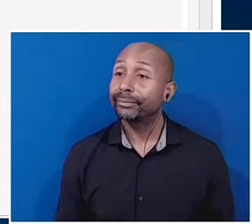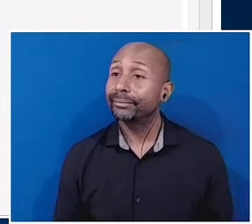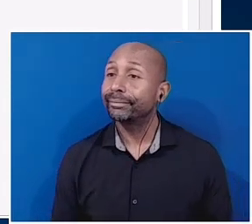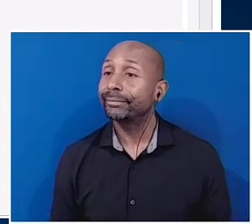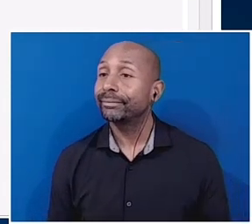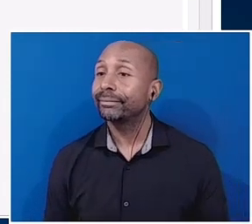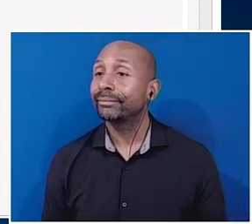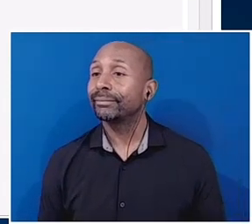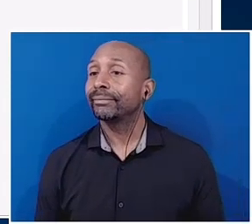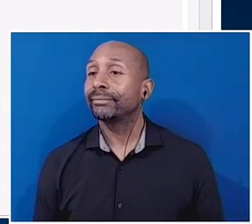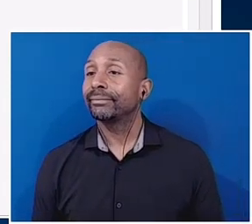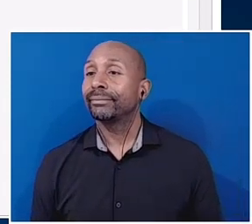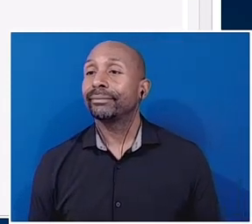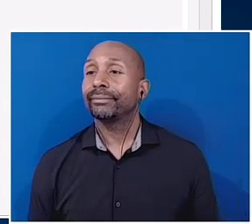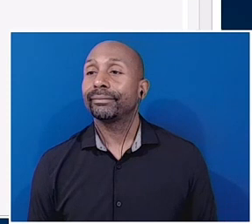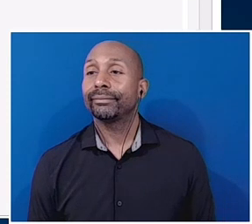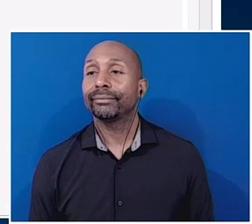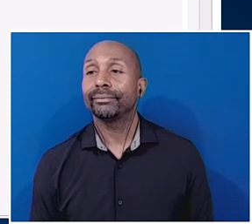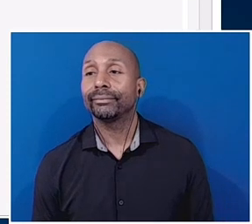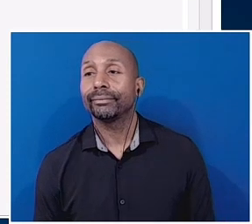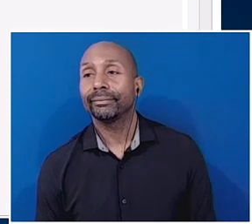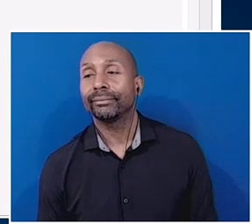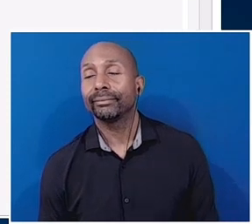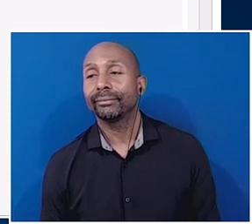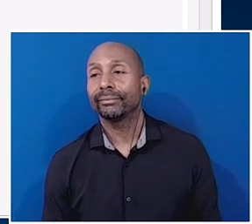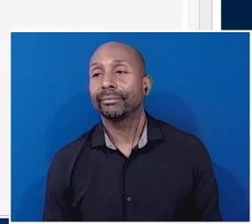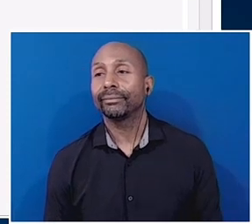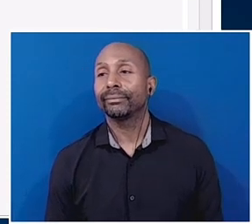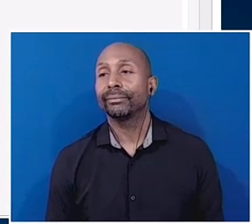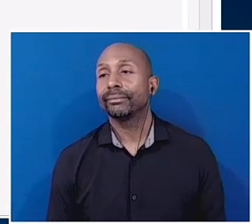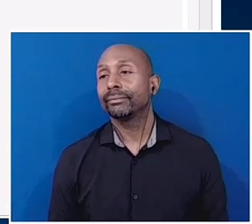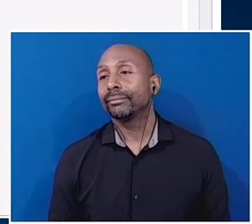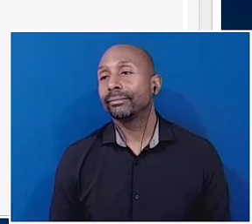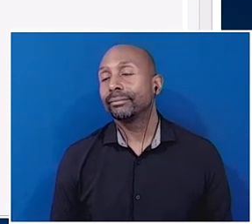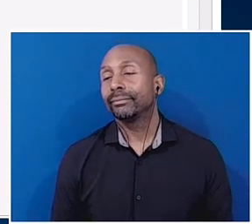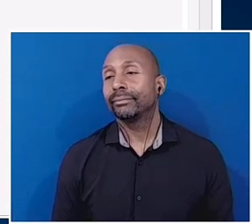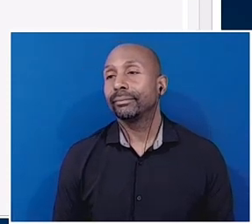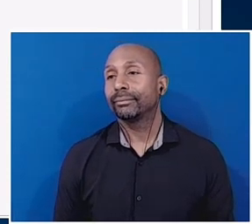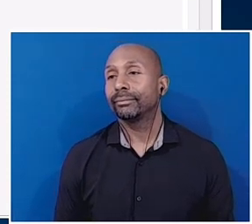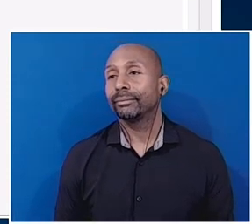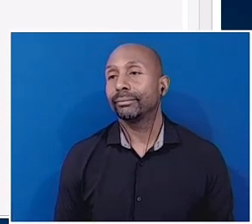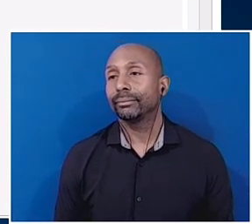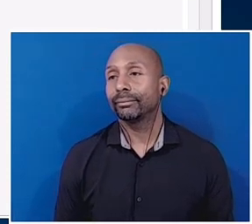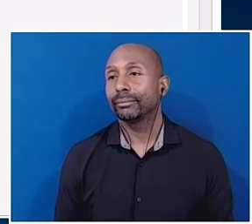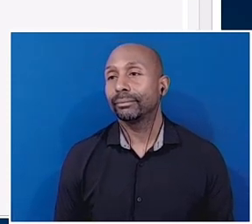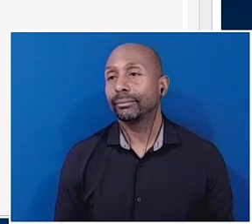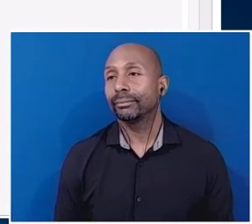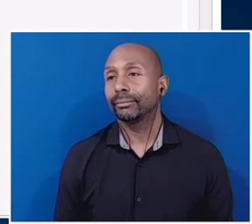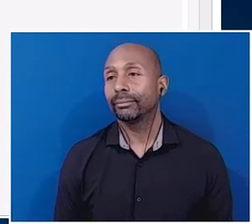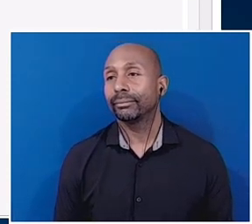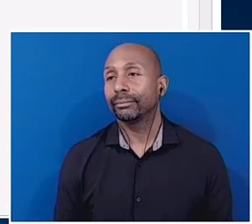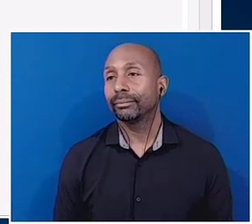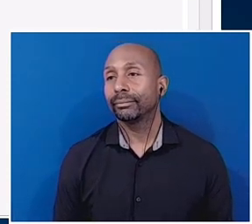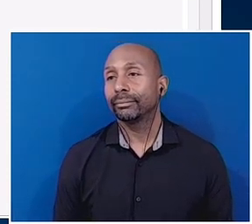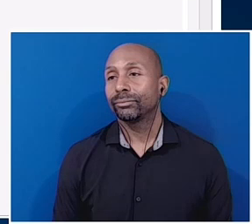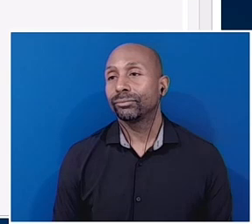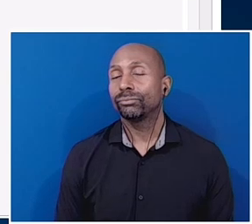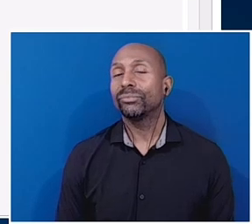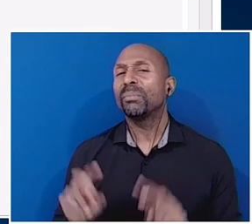I certainly look forward to Jamie's potential edits to this language.